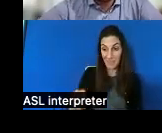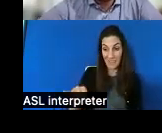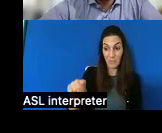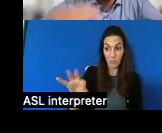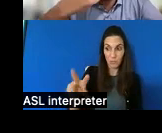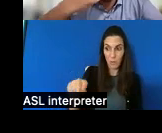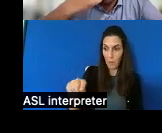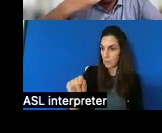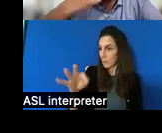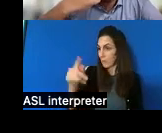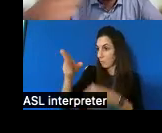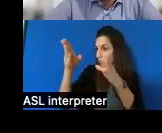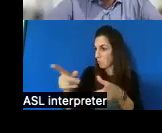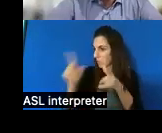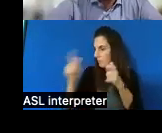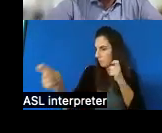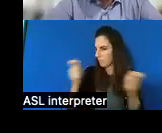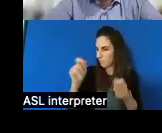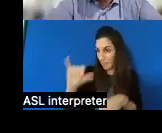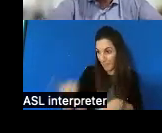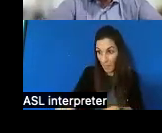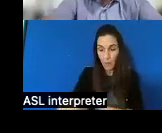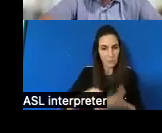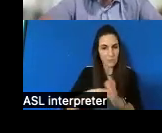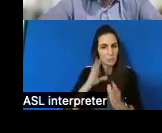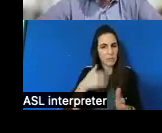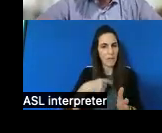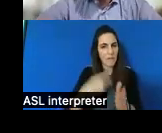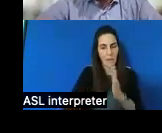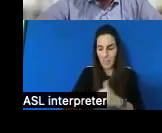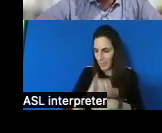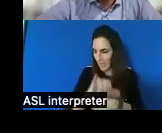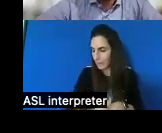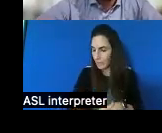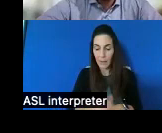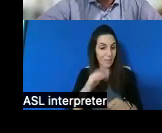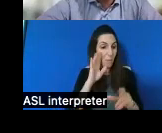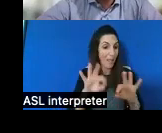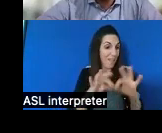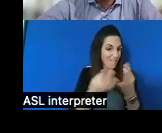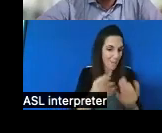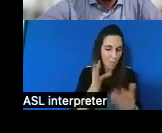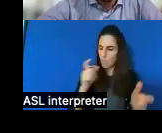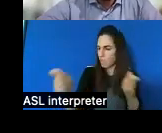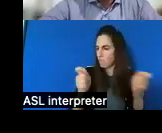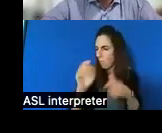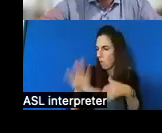so if we have family that we can trust to do to handle all of these trust operations administer